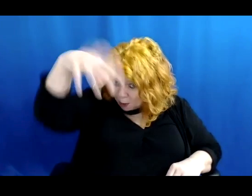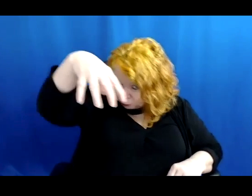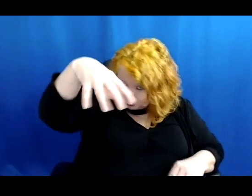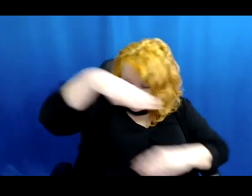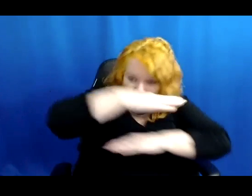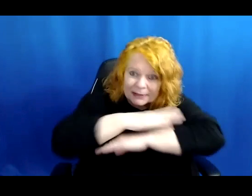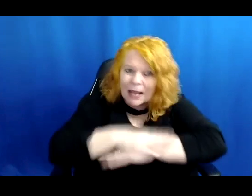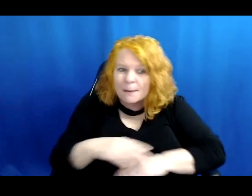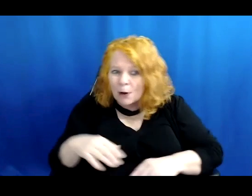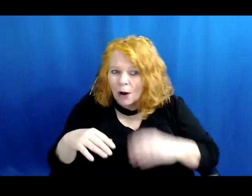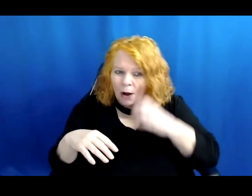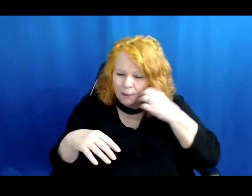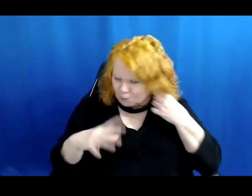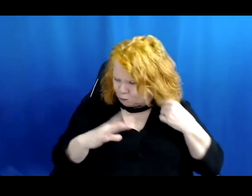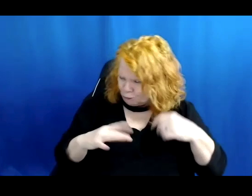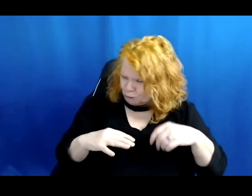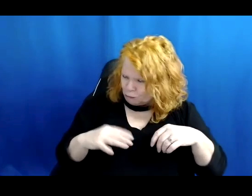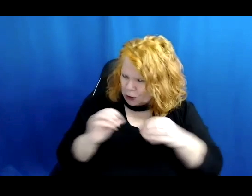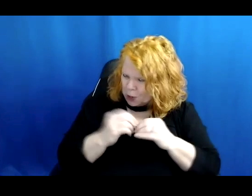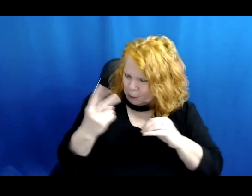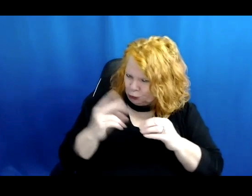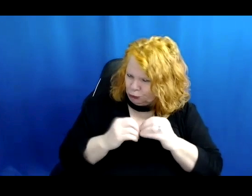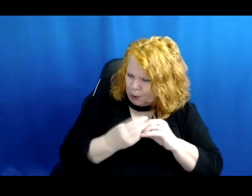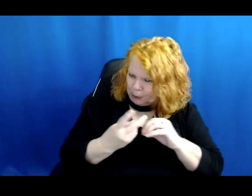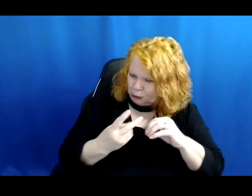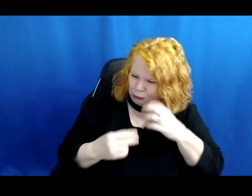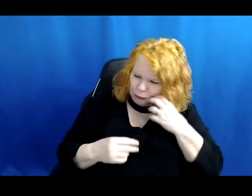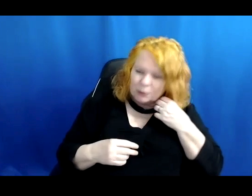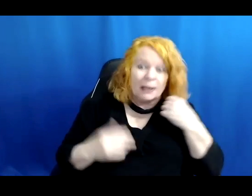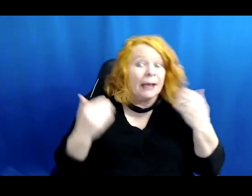Camera two. Camera two! Here we go, boys and girls.